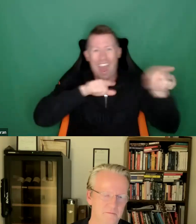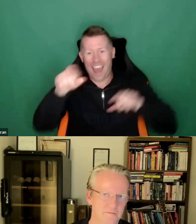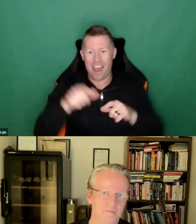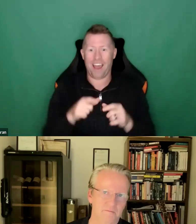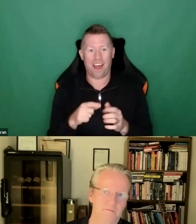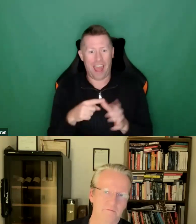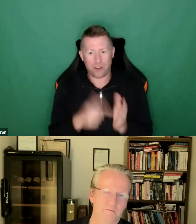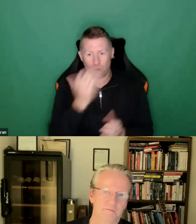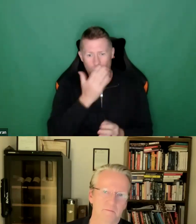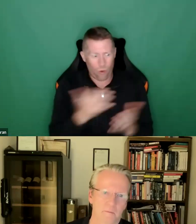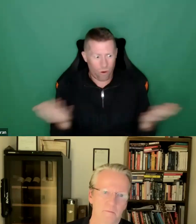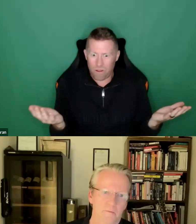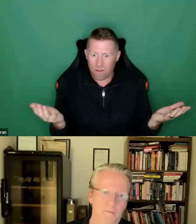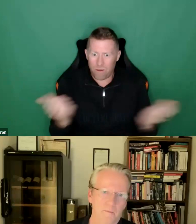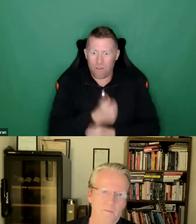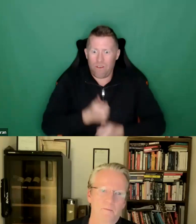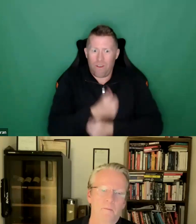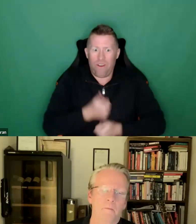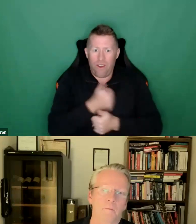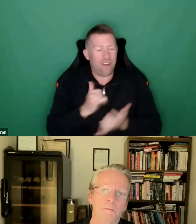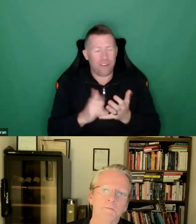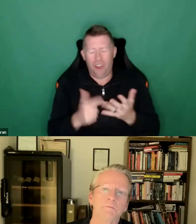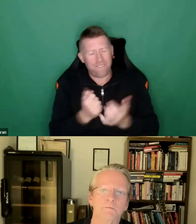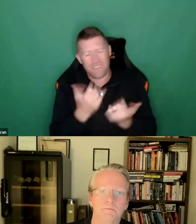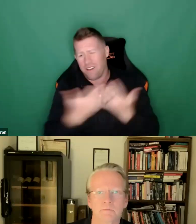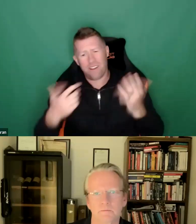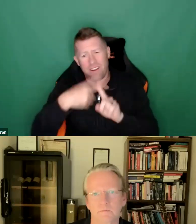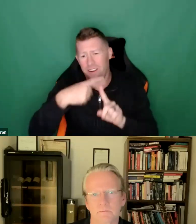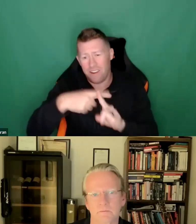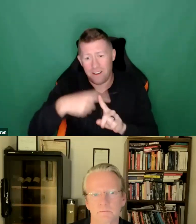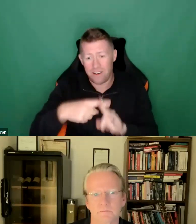the meals,